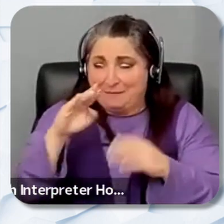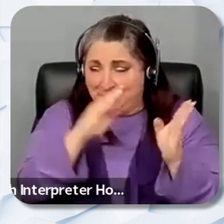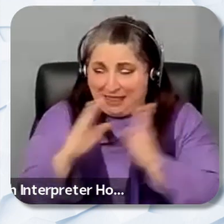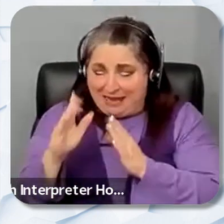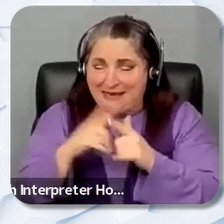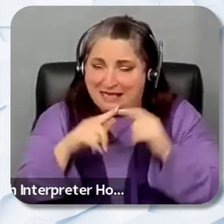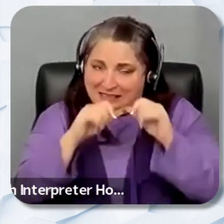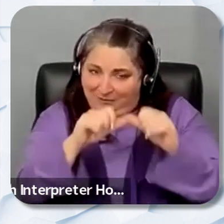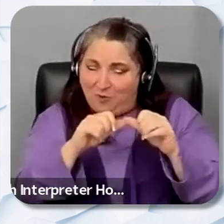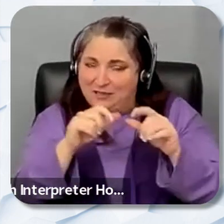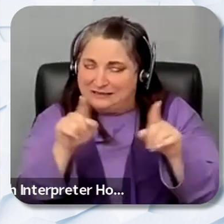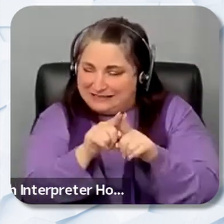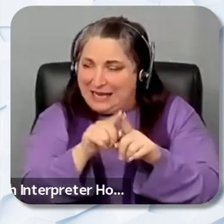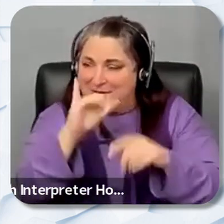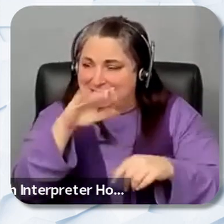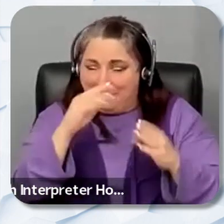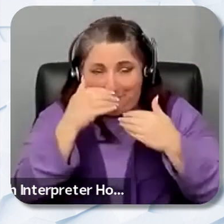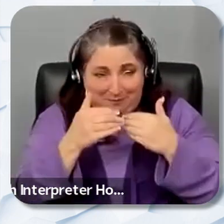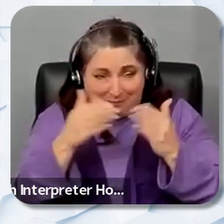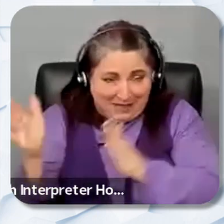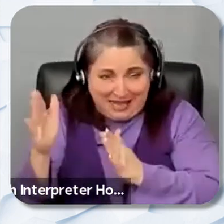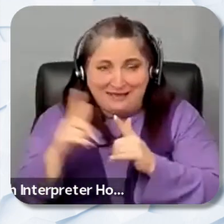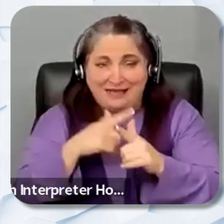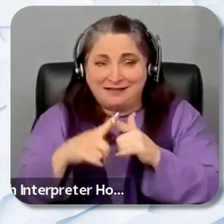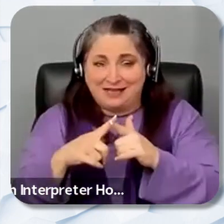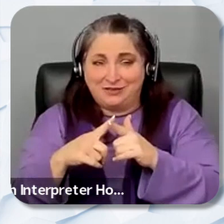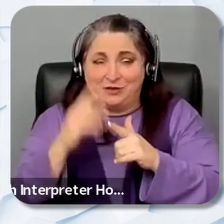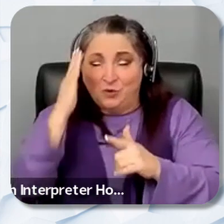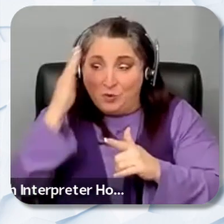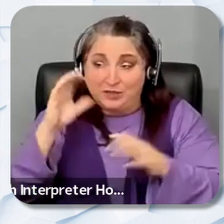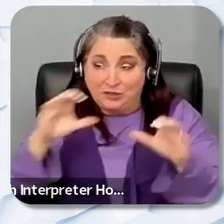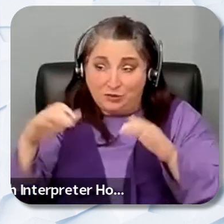that CIM plan, and then you would do the progress report. Should you choose to start a whole